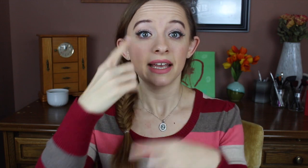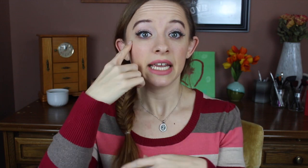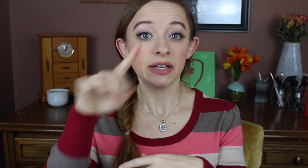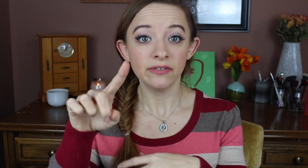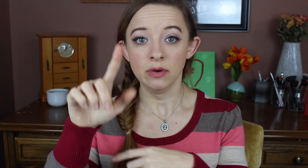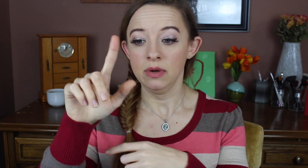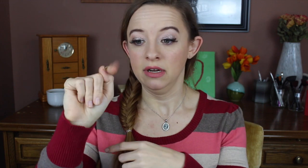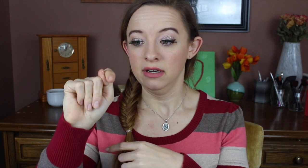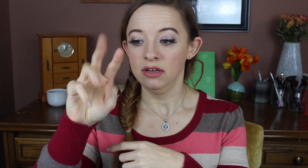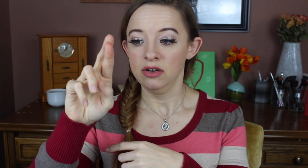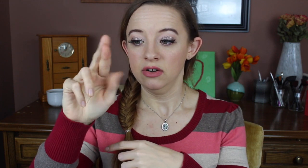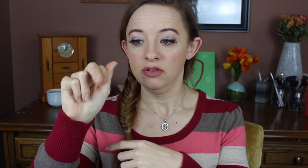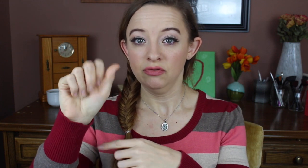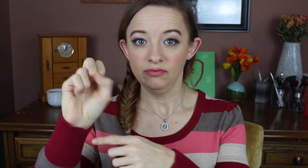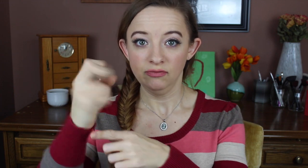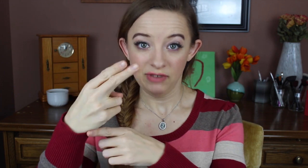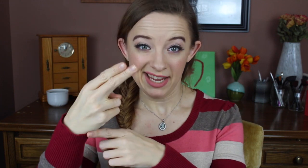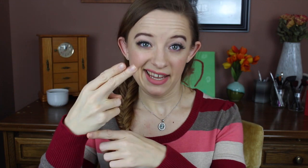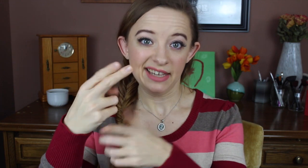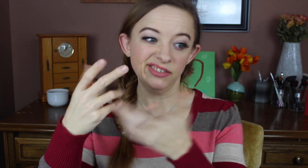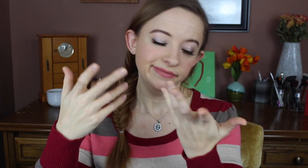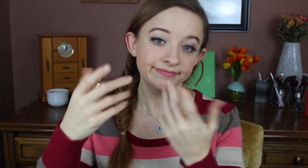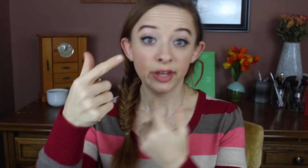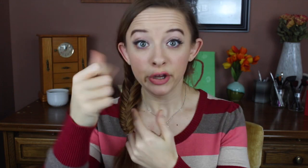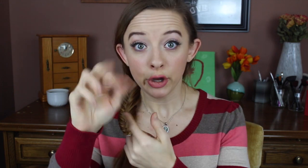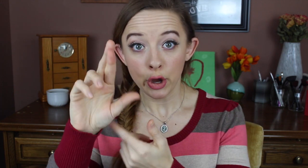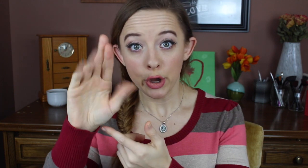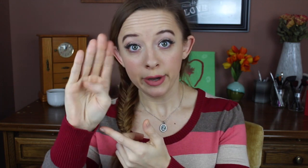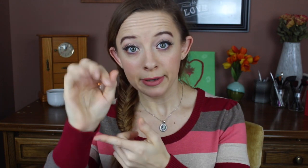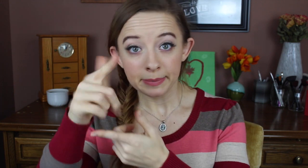area the sign for "trash" or